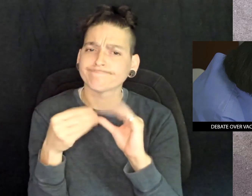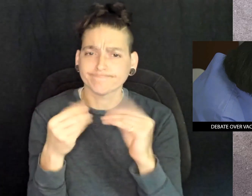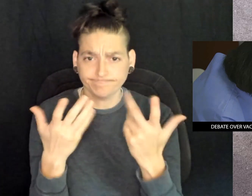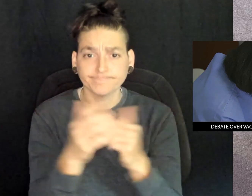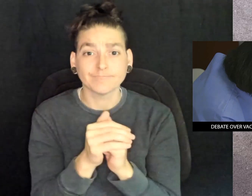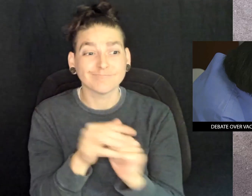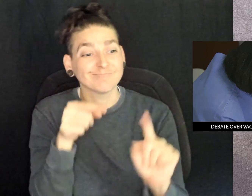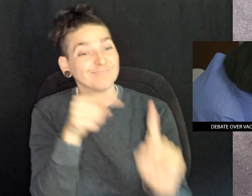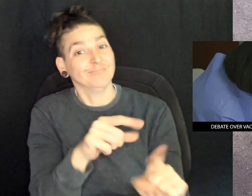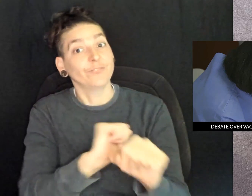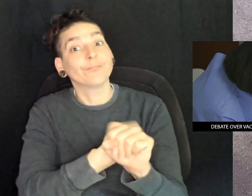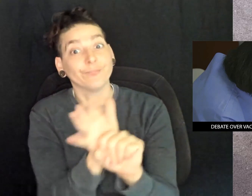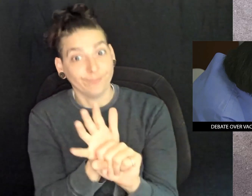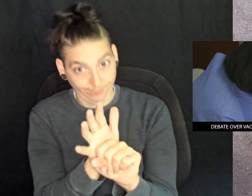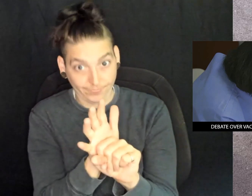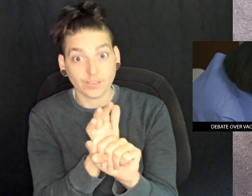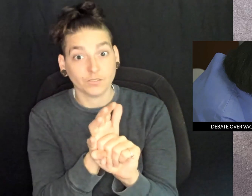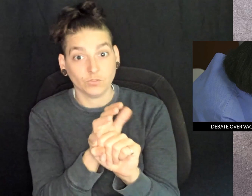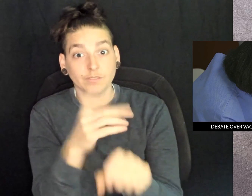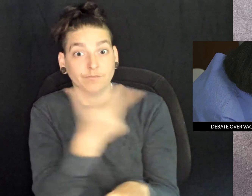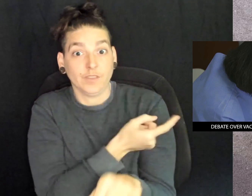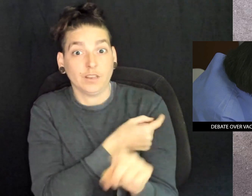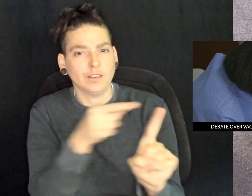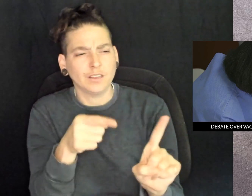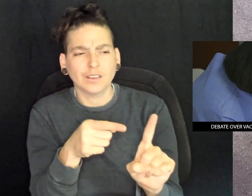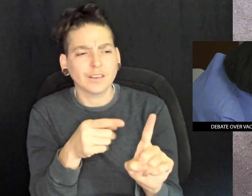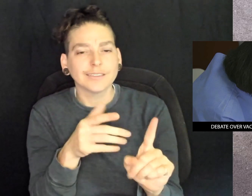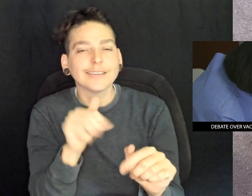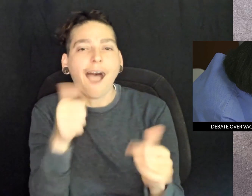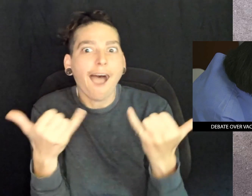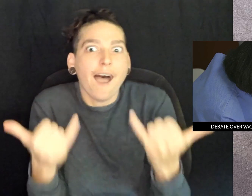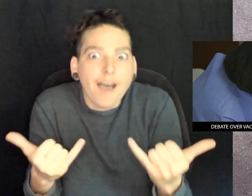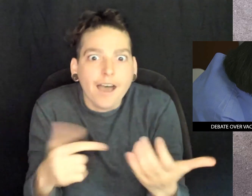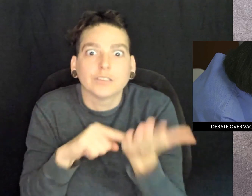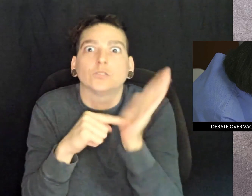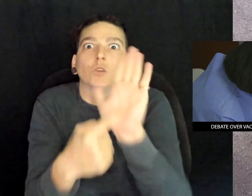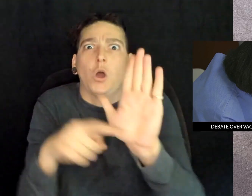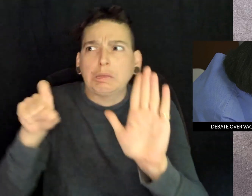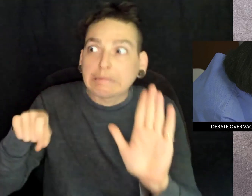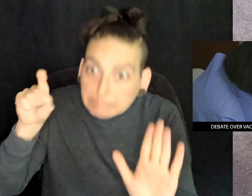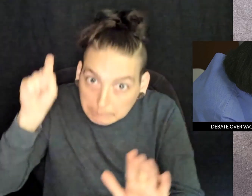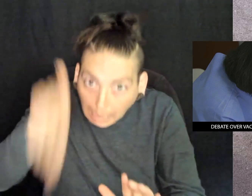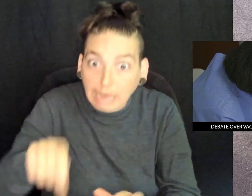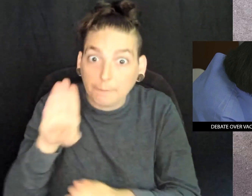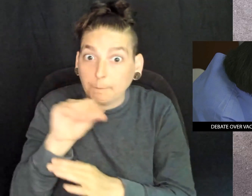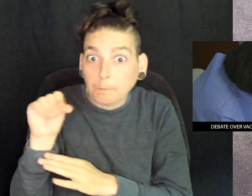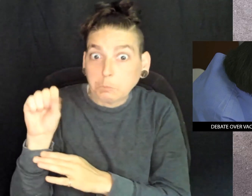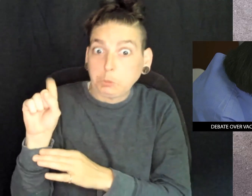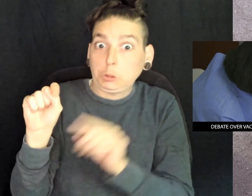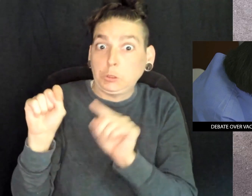an international group of vaccine scientists including two retiring FDA leaders say